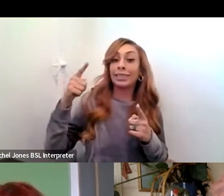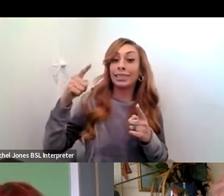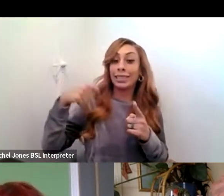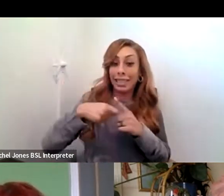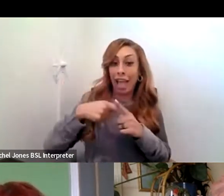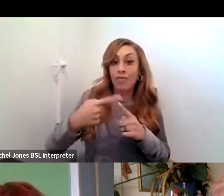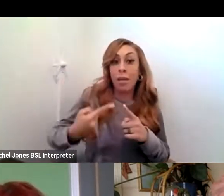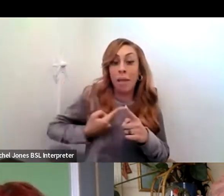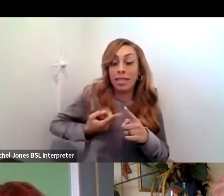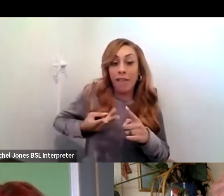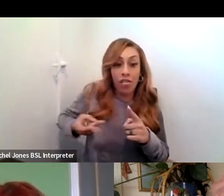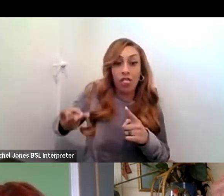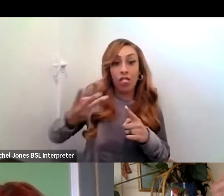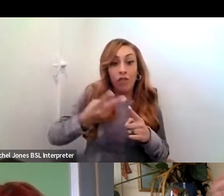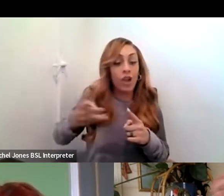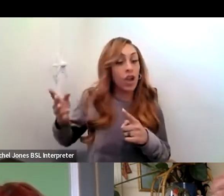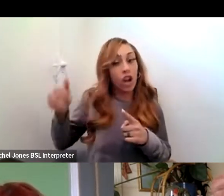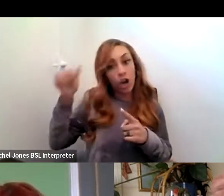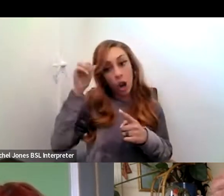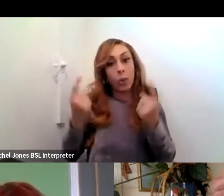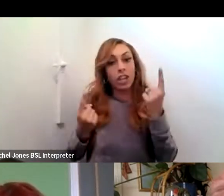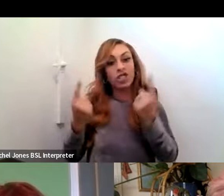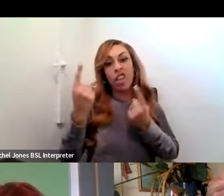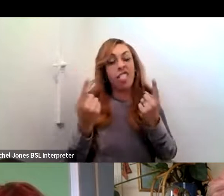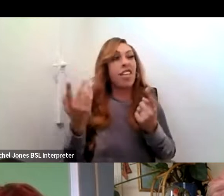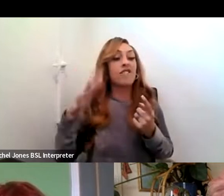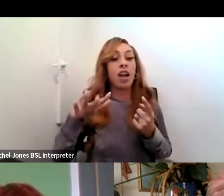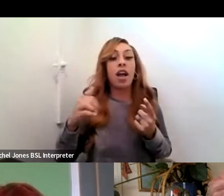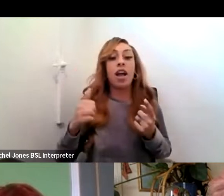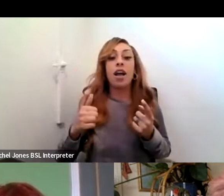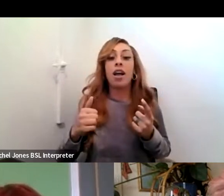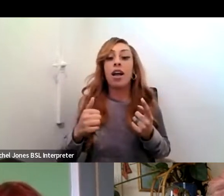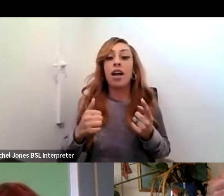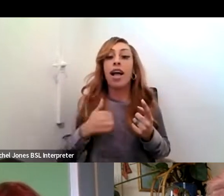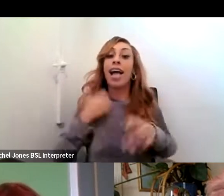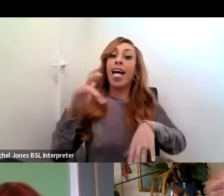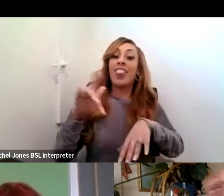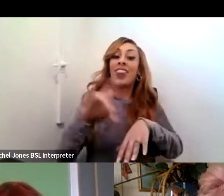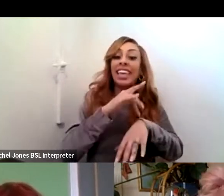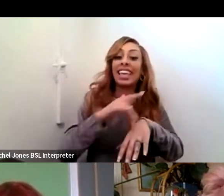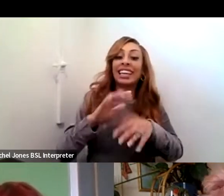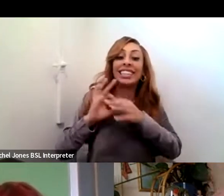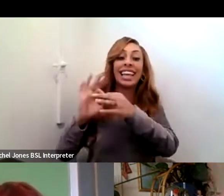all know each other from our belonging to a theatre collective called Shunt.